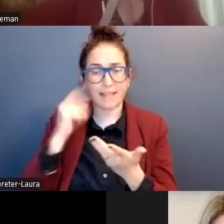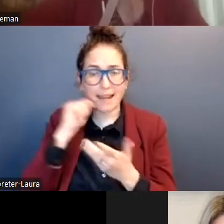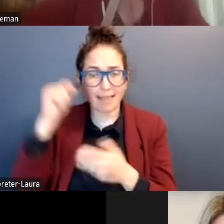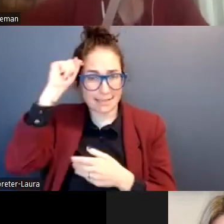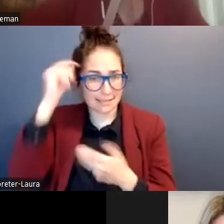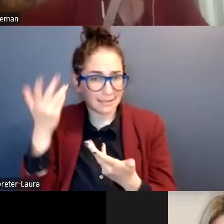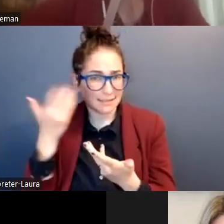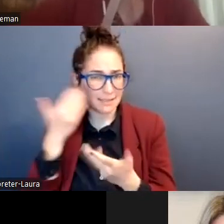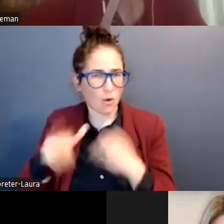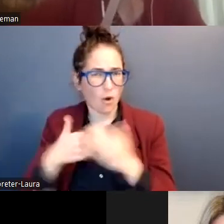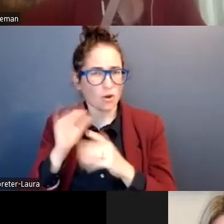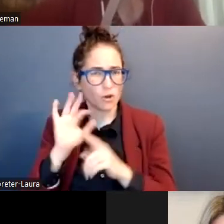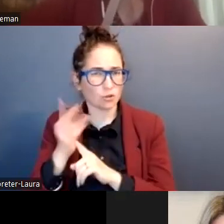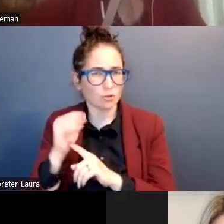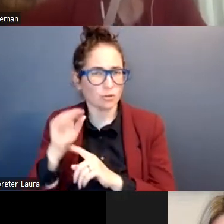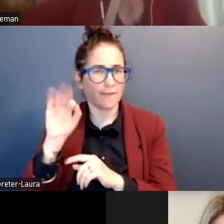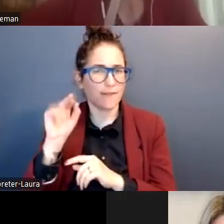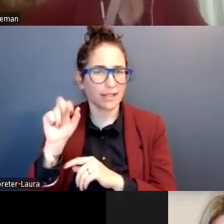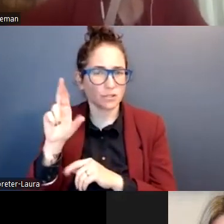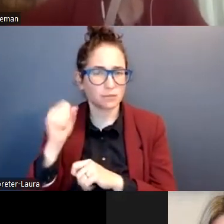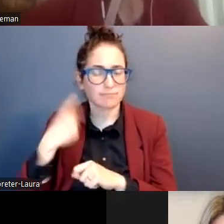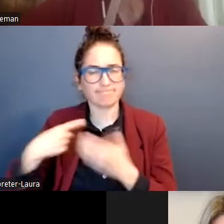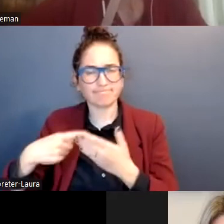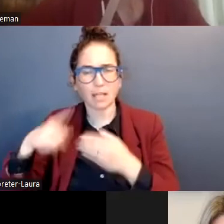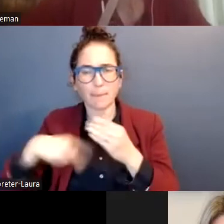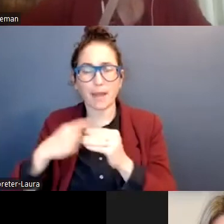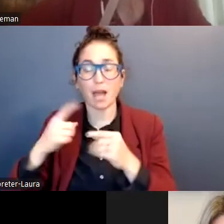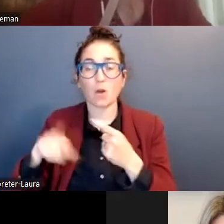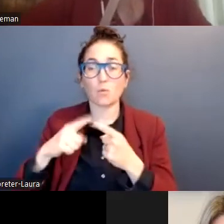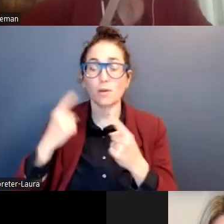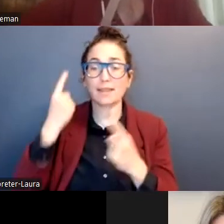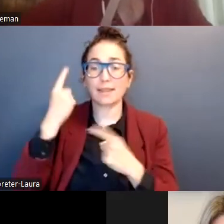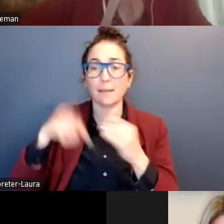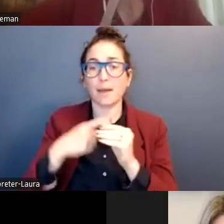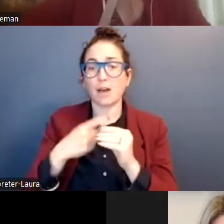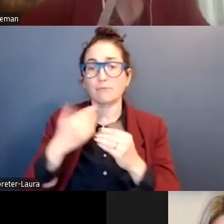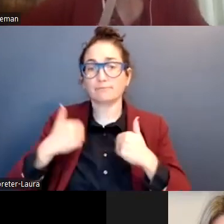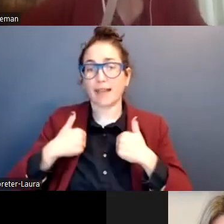cultural factors that we're talking about when we think of having these conversations.